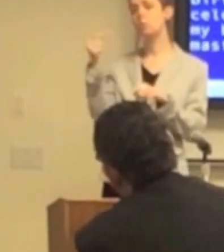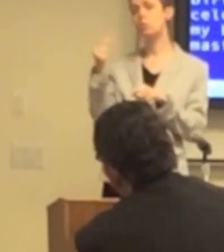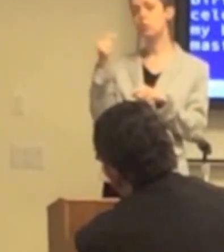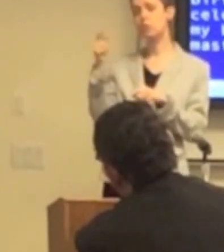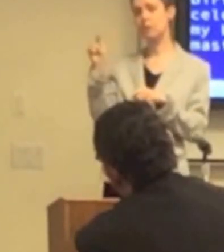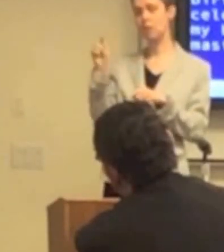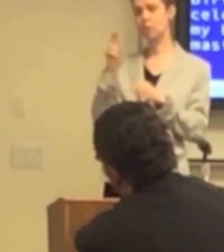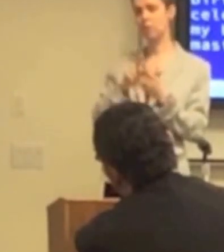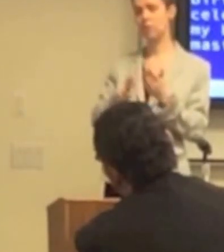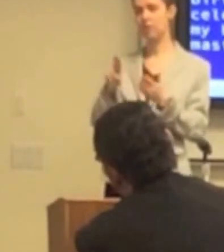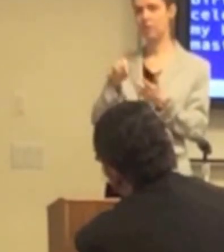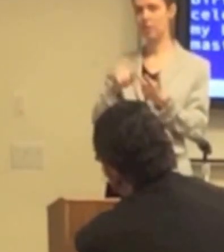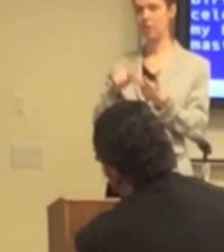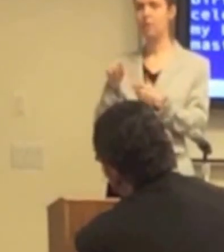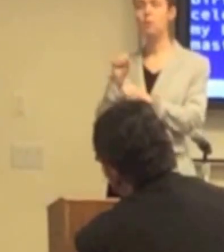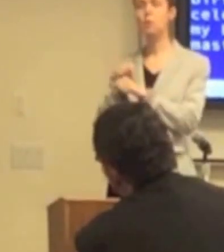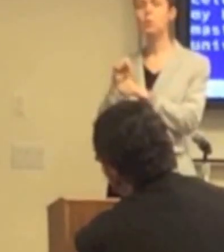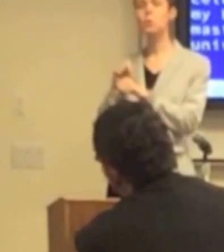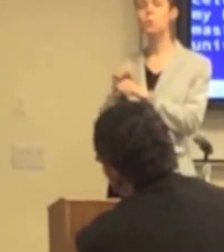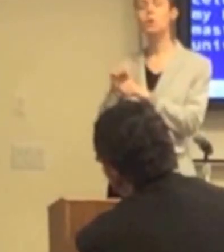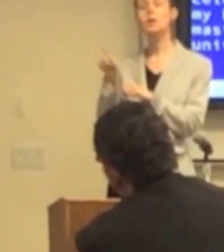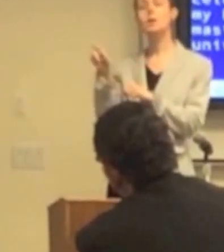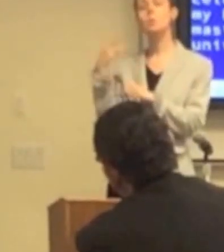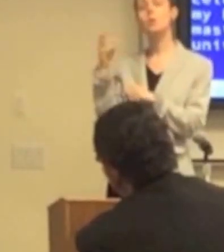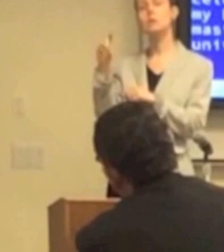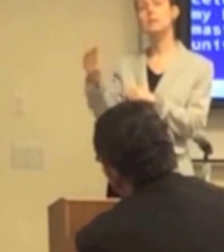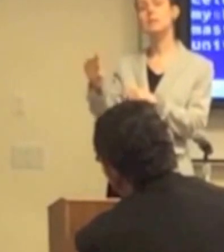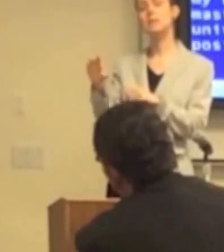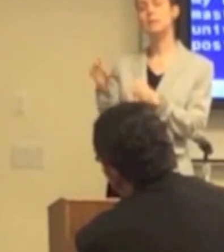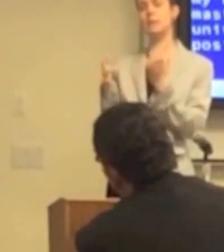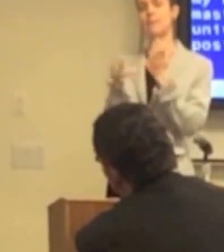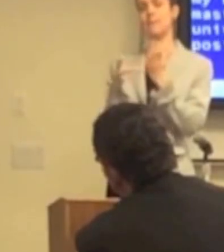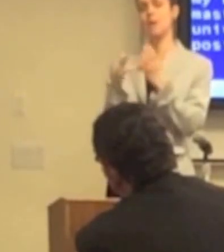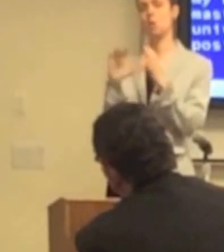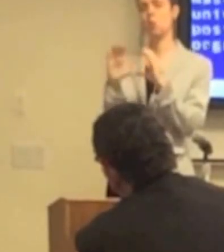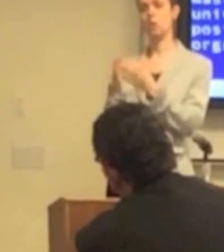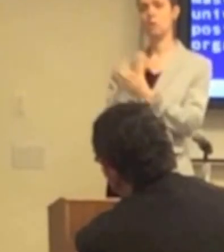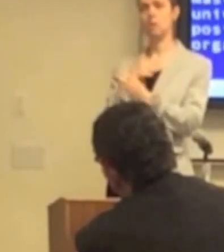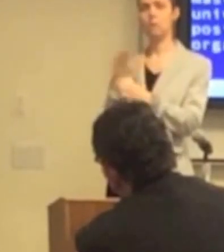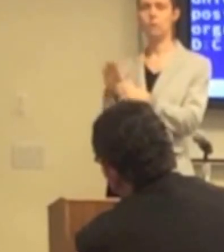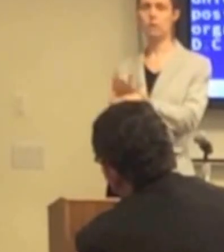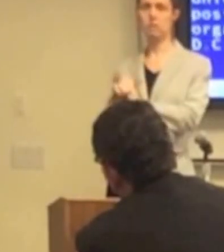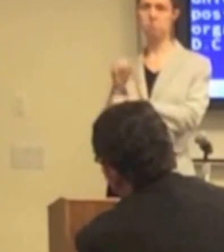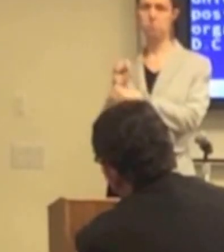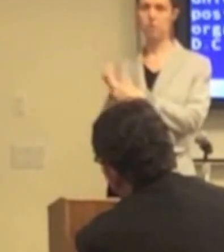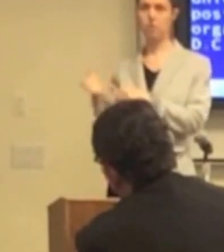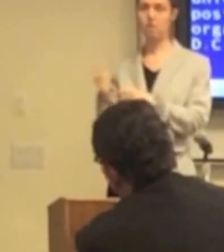organization in Washington D.C.. more than anything I celebrate my